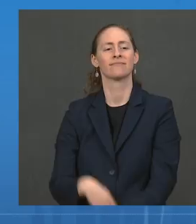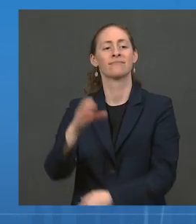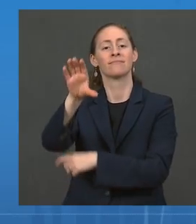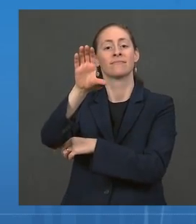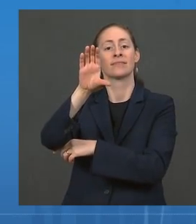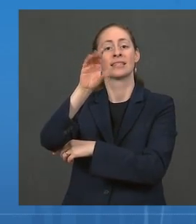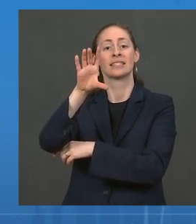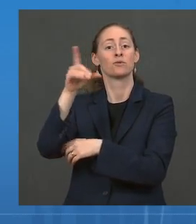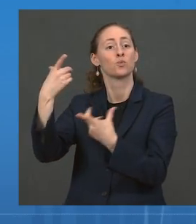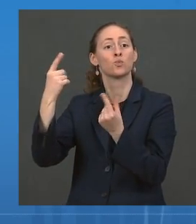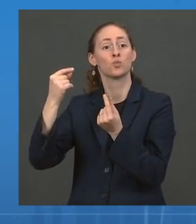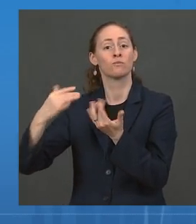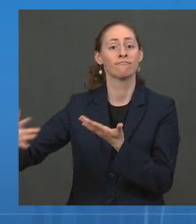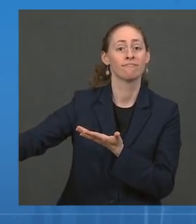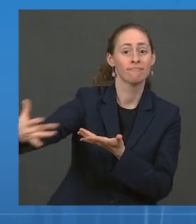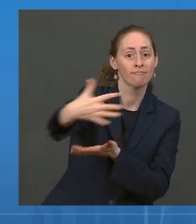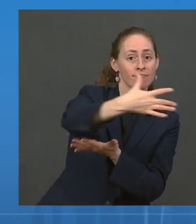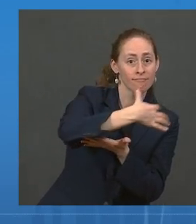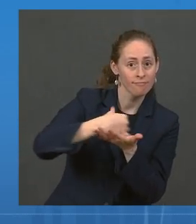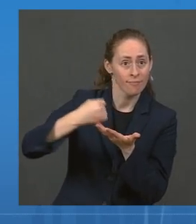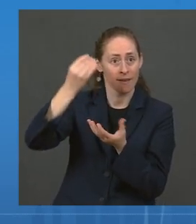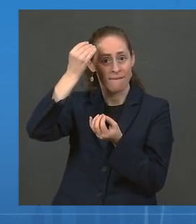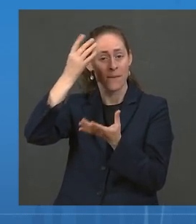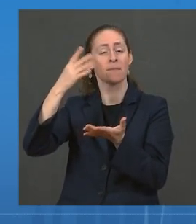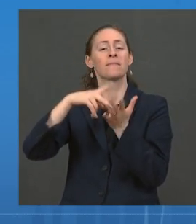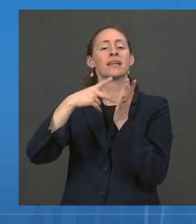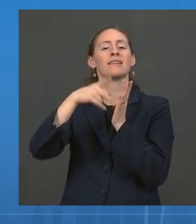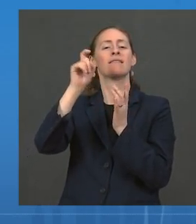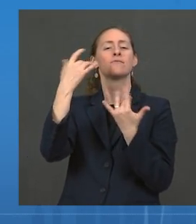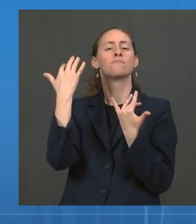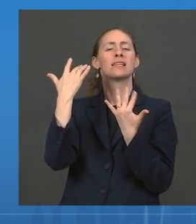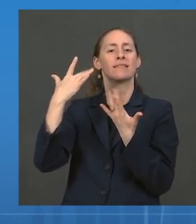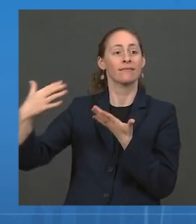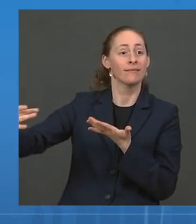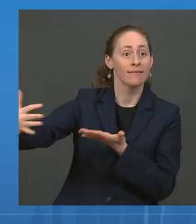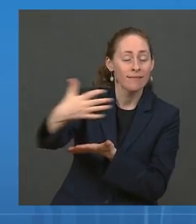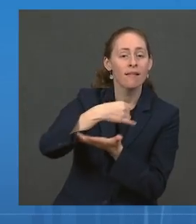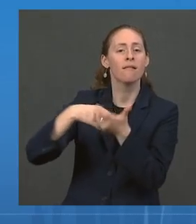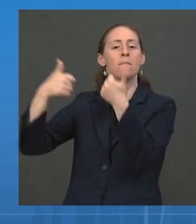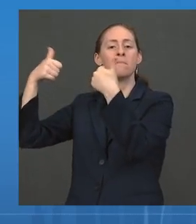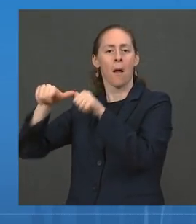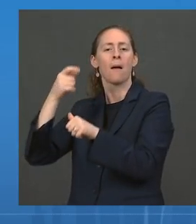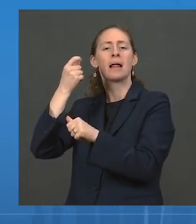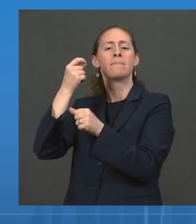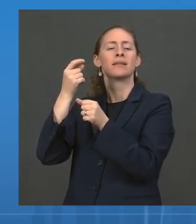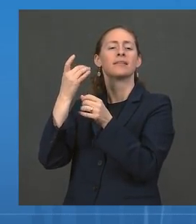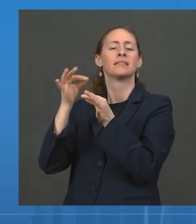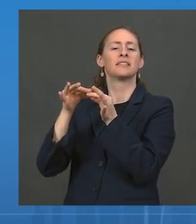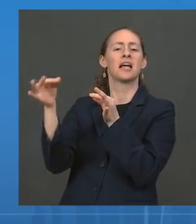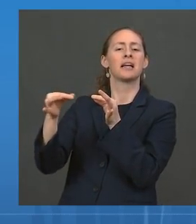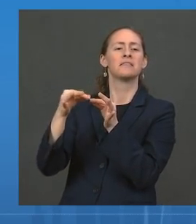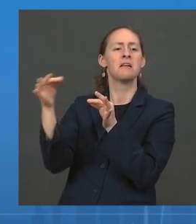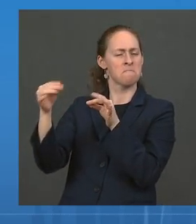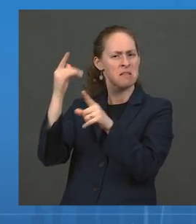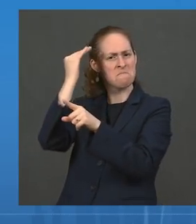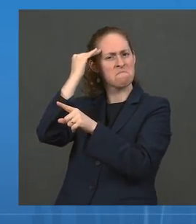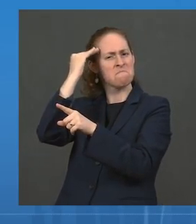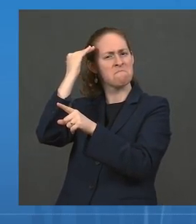Operationally, we continue to make strong progress with the kids vaccination program. Vaccines for kids are now available at more